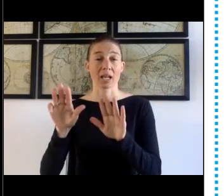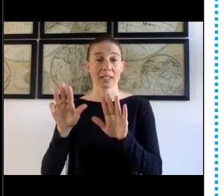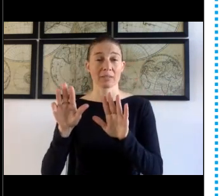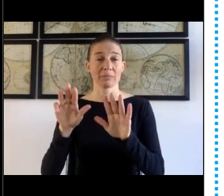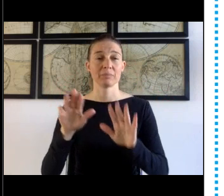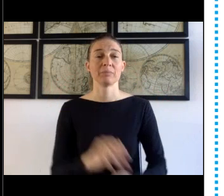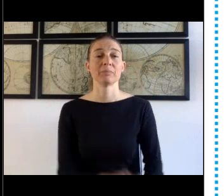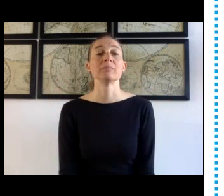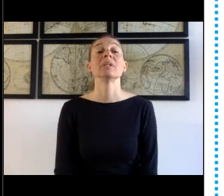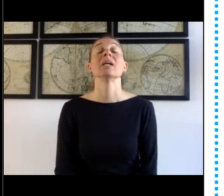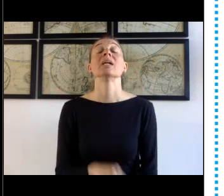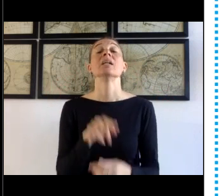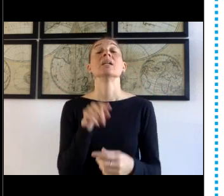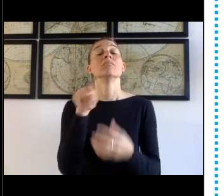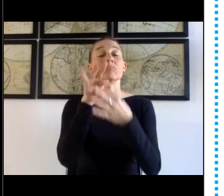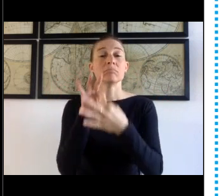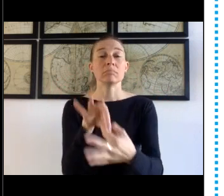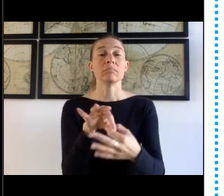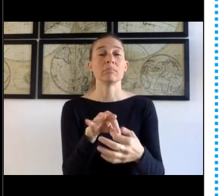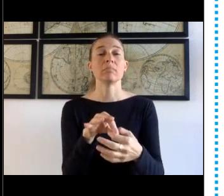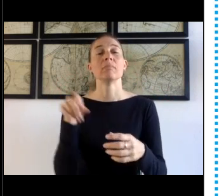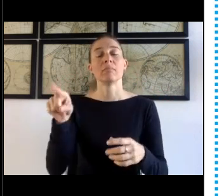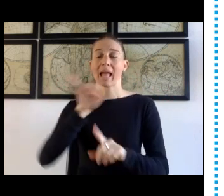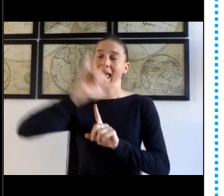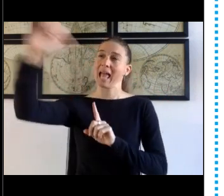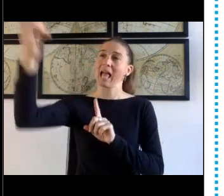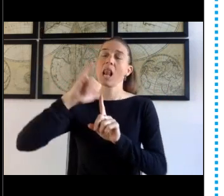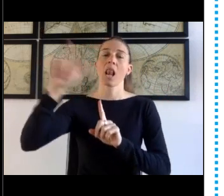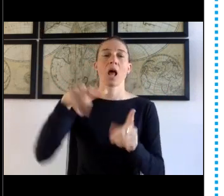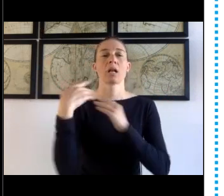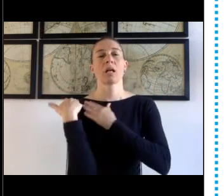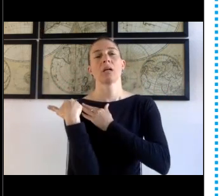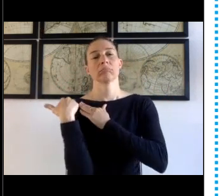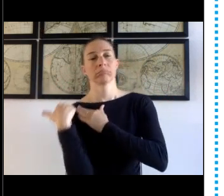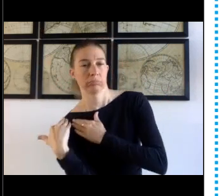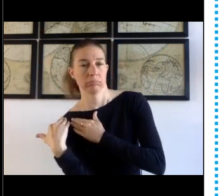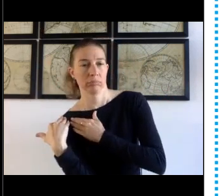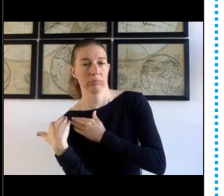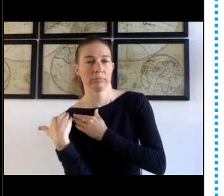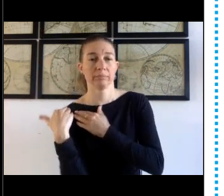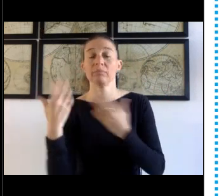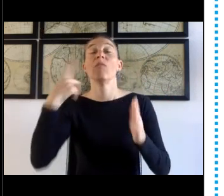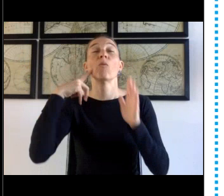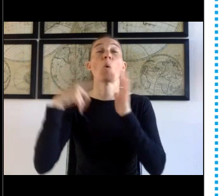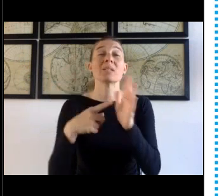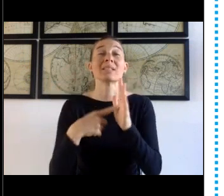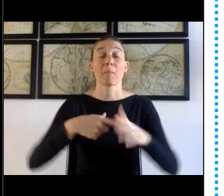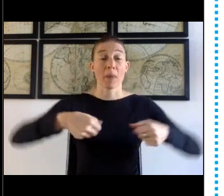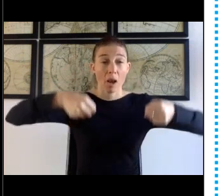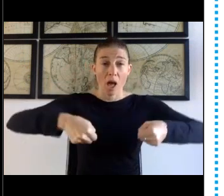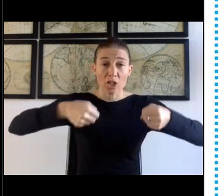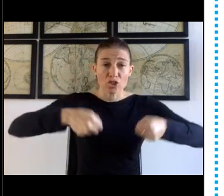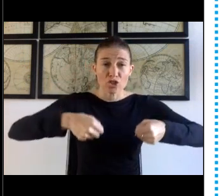to compensate for any loss, distraction or damage to your luggage that both check-in luggage and carry on.